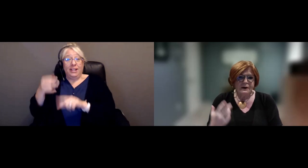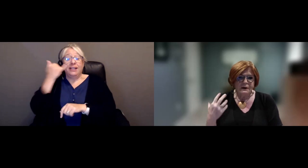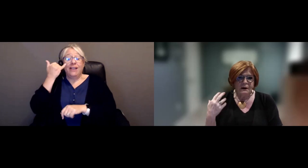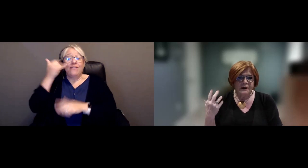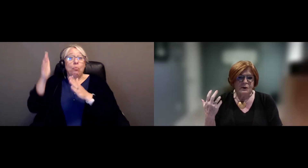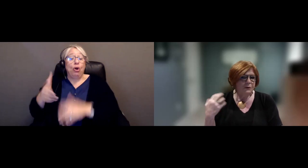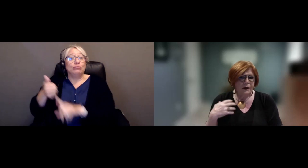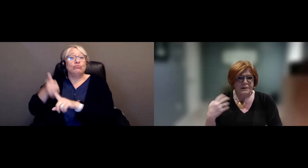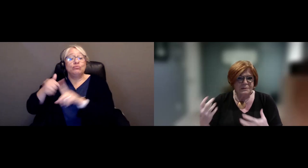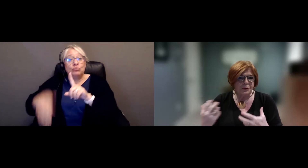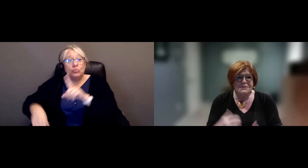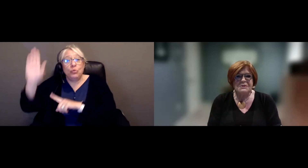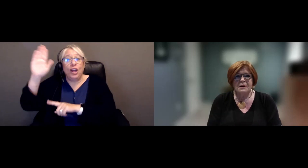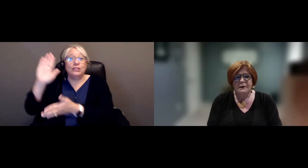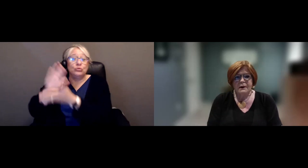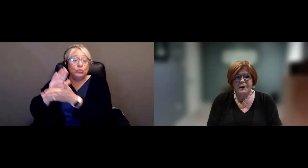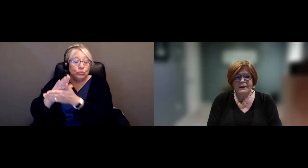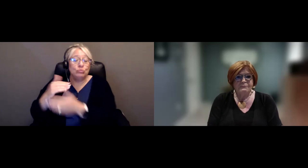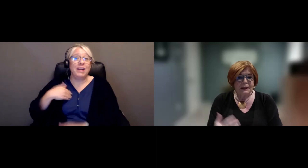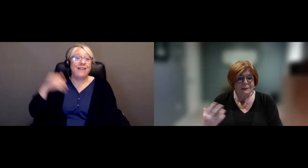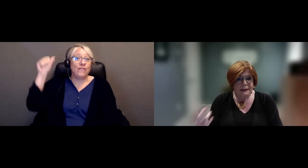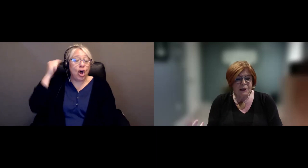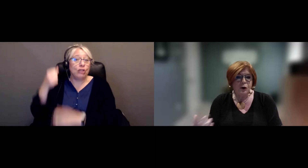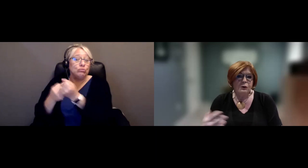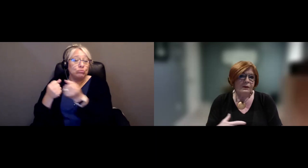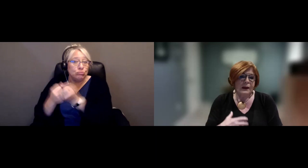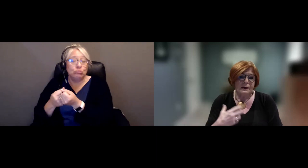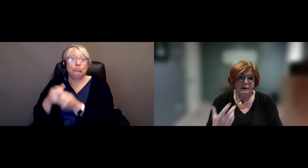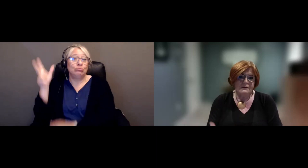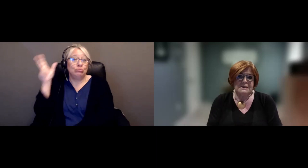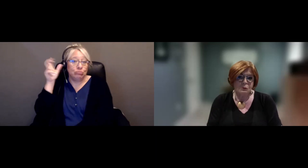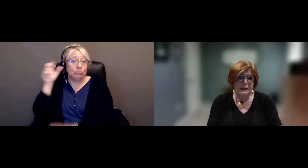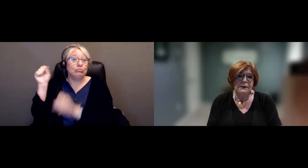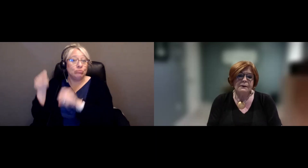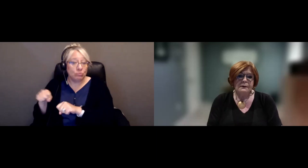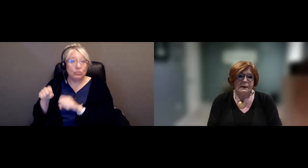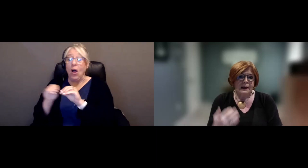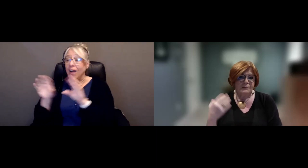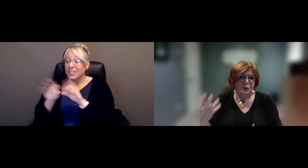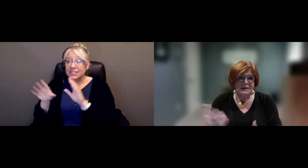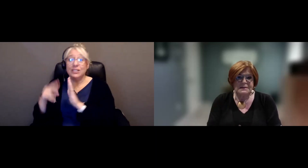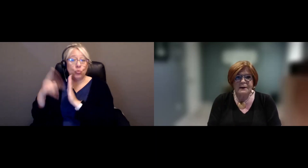audio supports and they've been able to hear, they can obviously read, and they can process that.